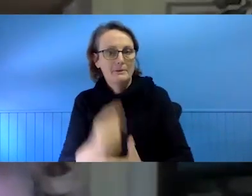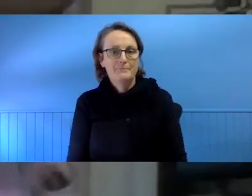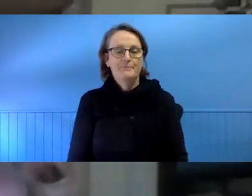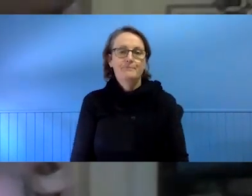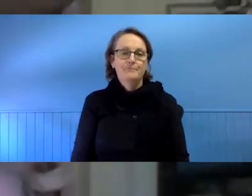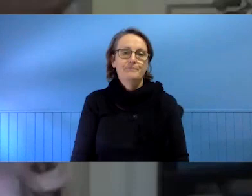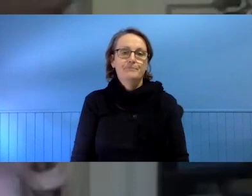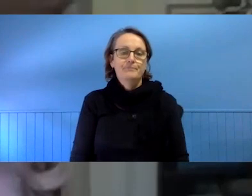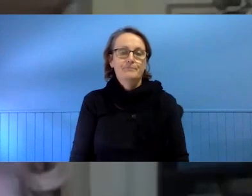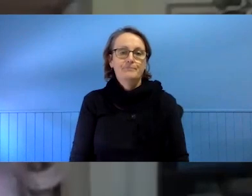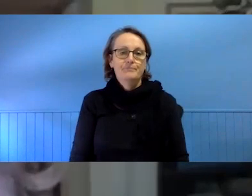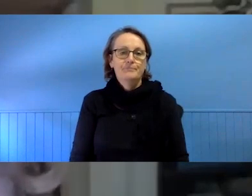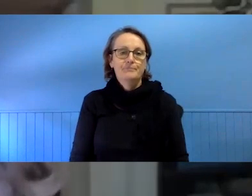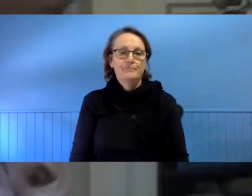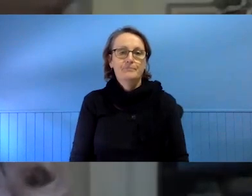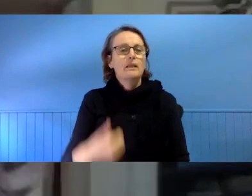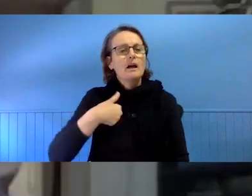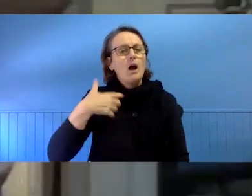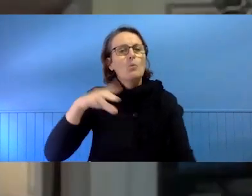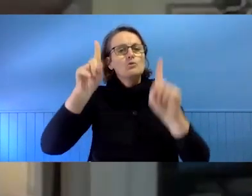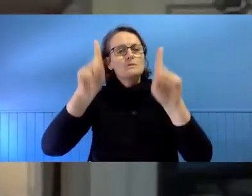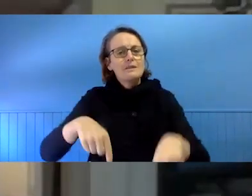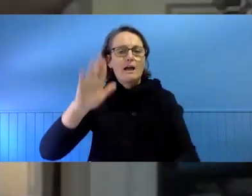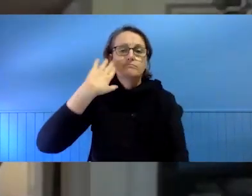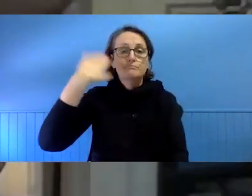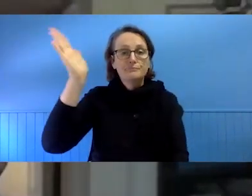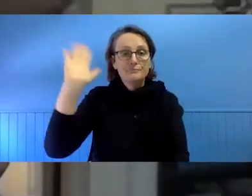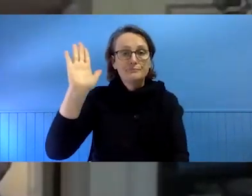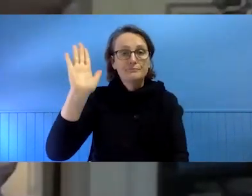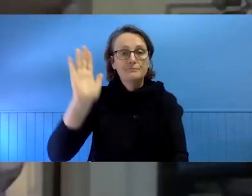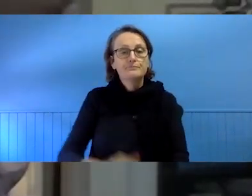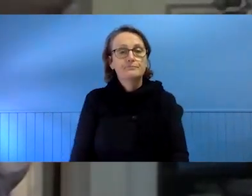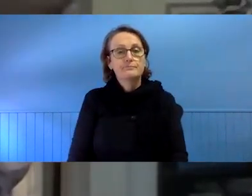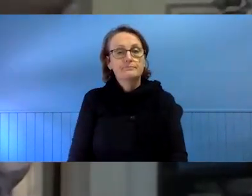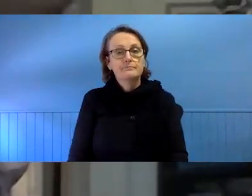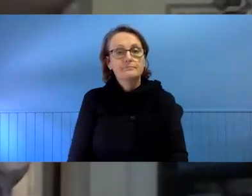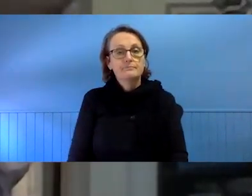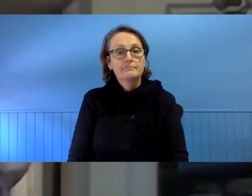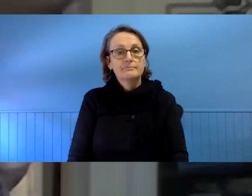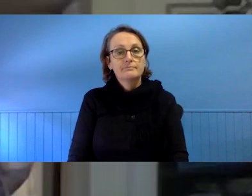start this presentation, just by setting some sort of, setting you to